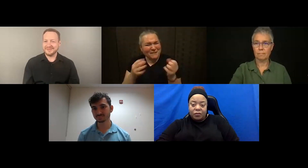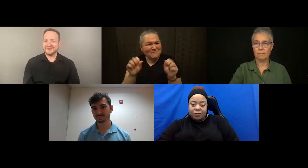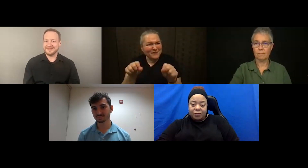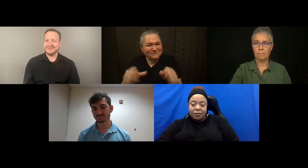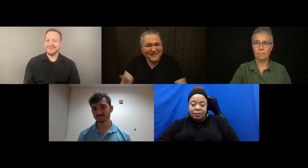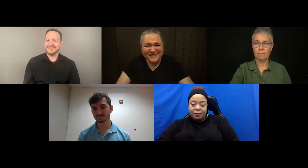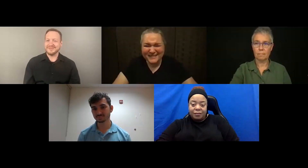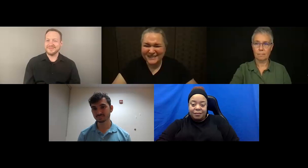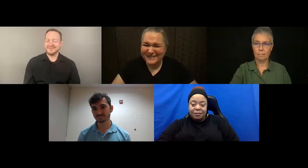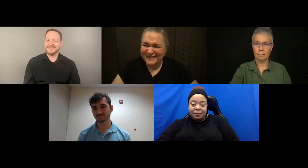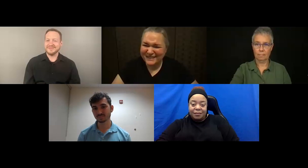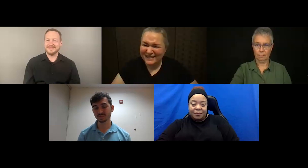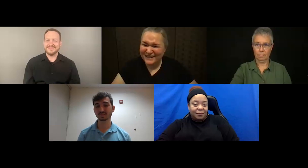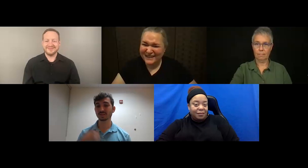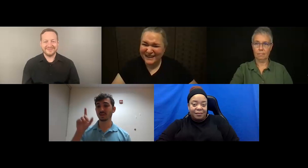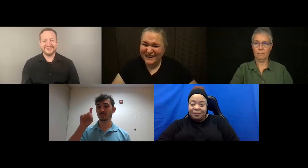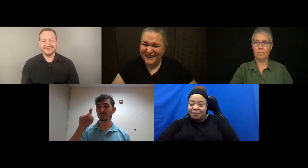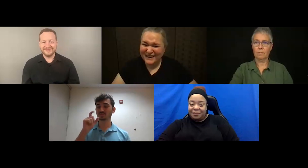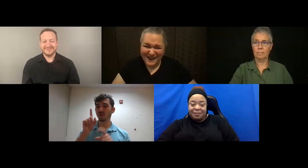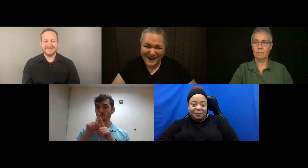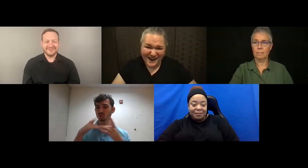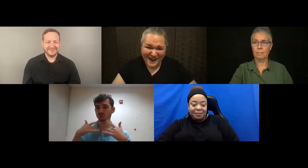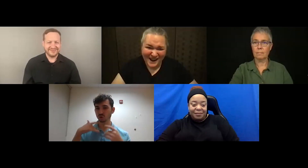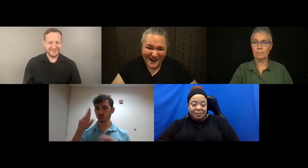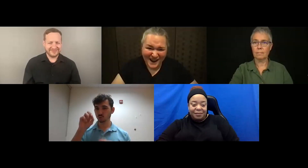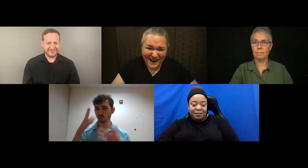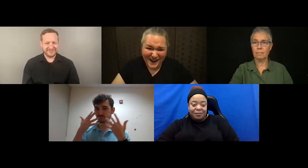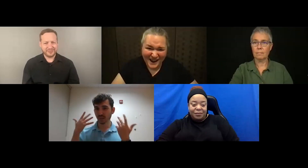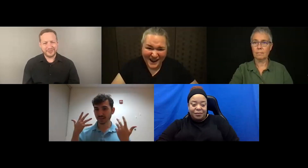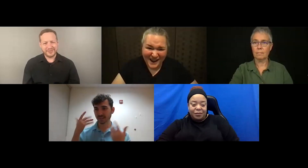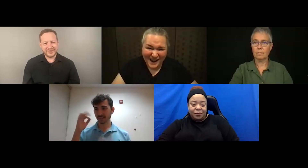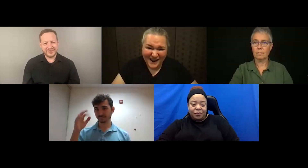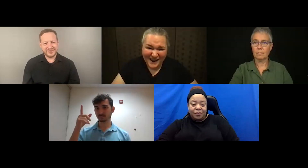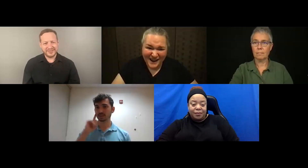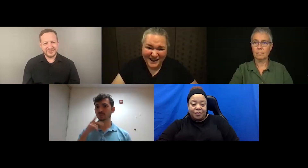This influences the possibilities. Yoel: It's also a concerning whether